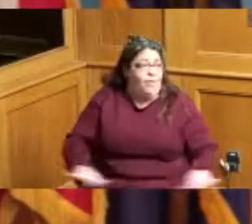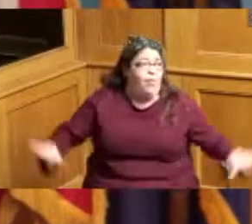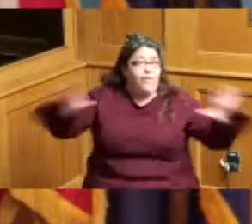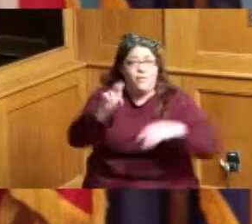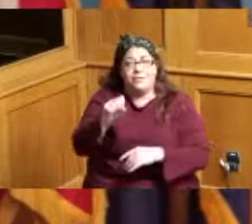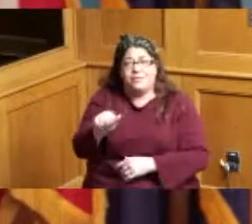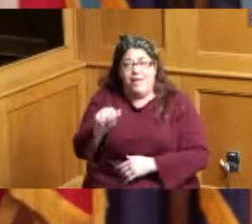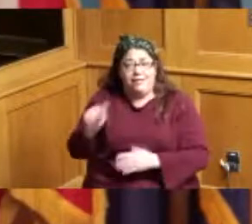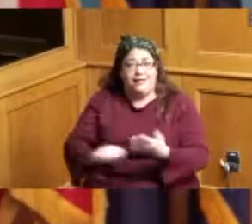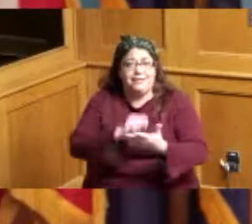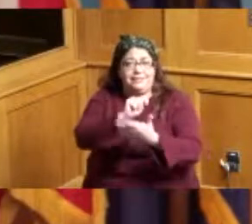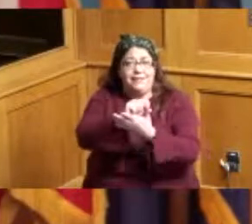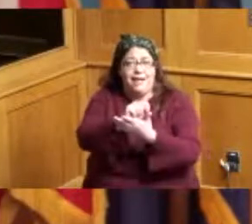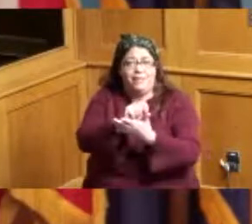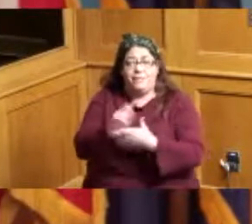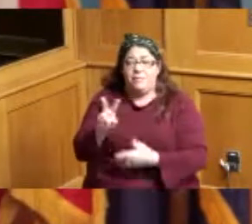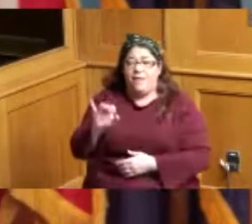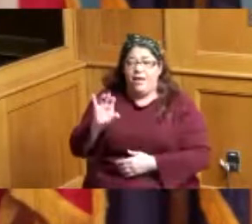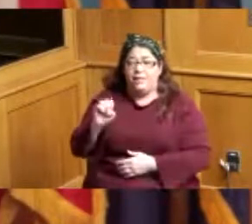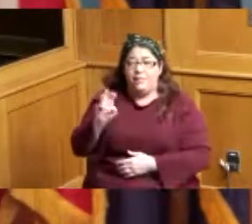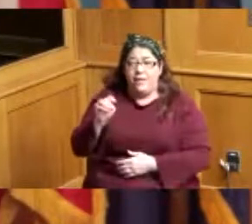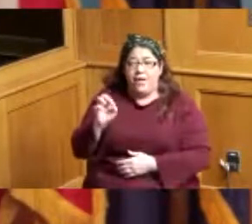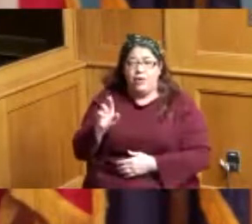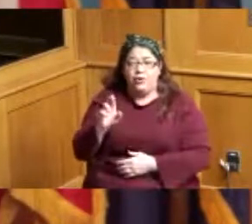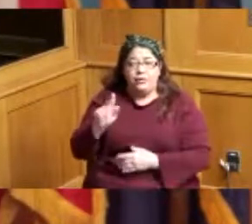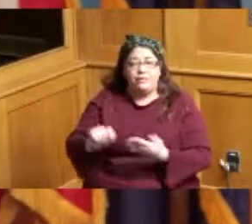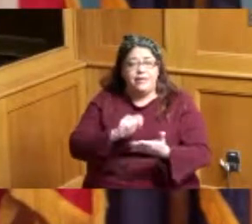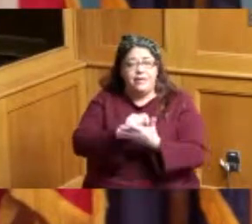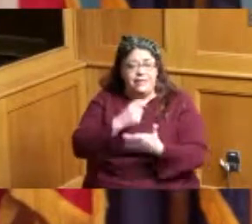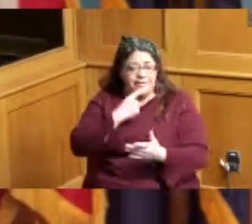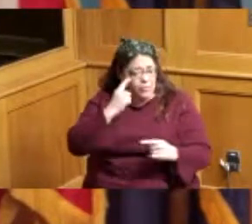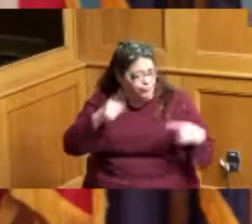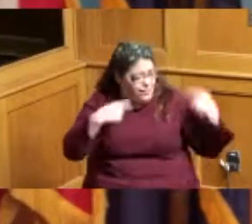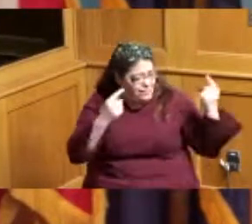I was a vice mayor at that time and people said well you got a crazy idea I said